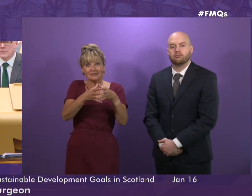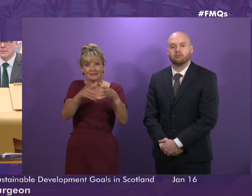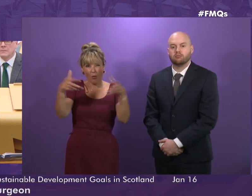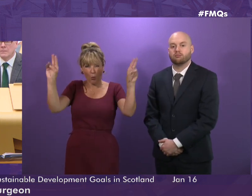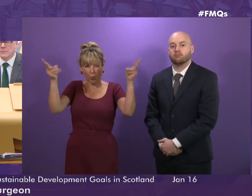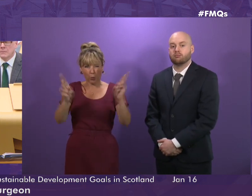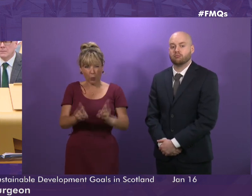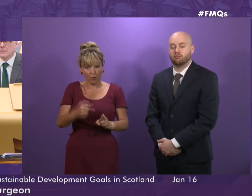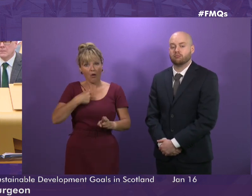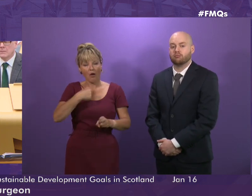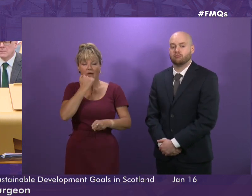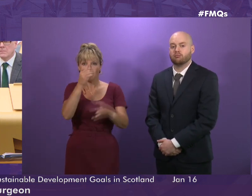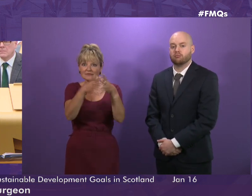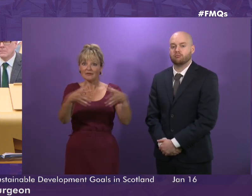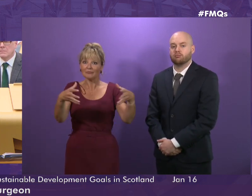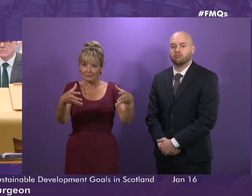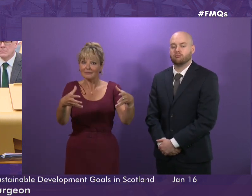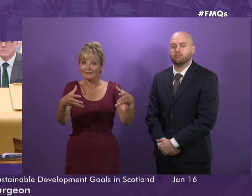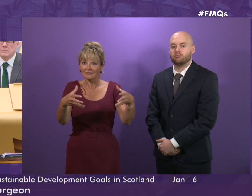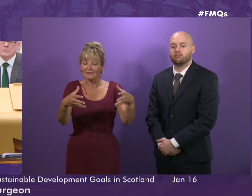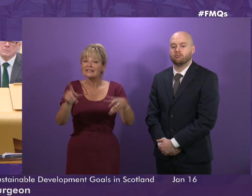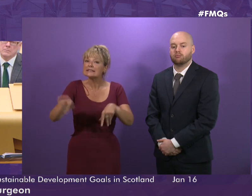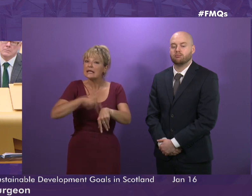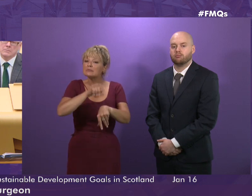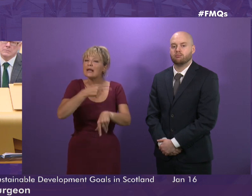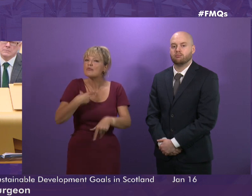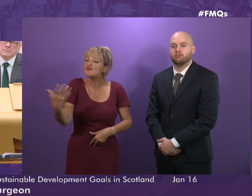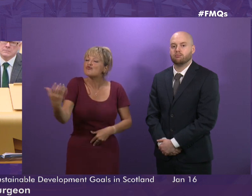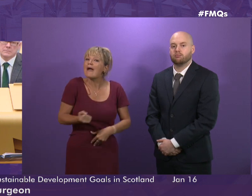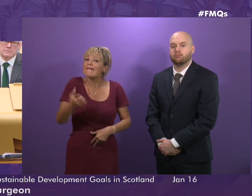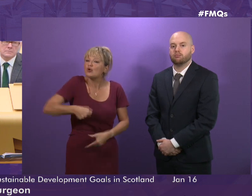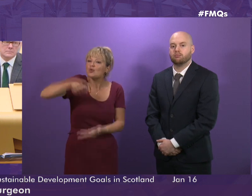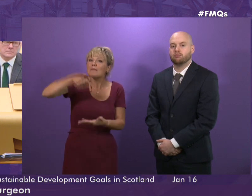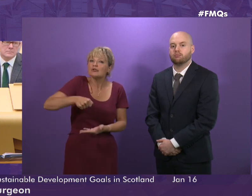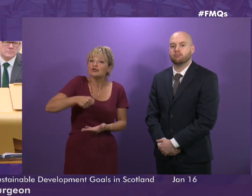of Parliament. All those issues, including those that I have set out in the chamber in